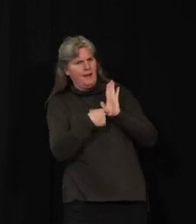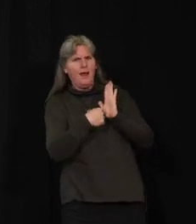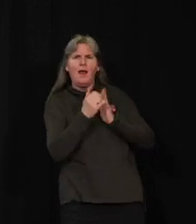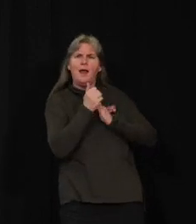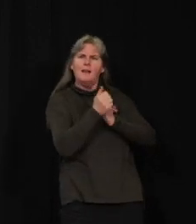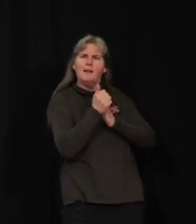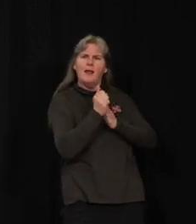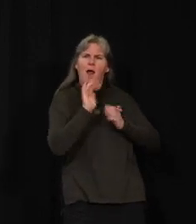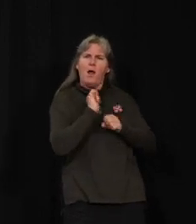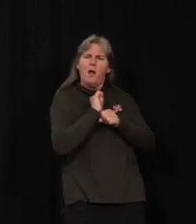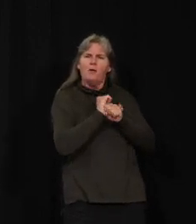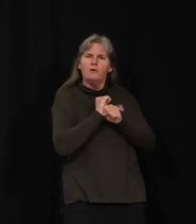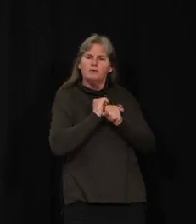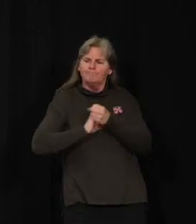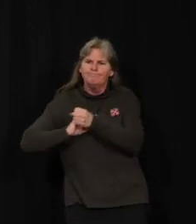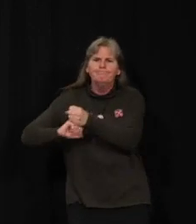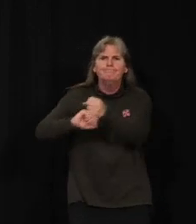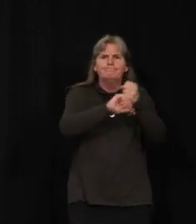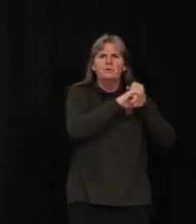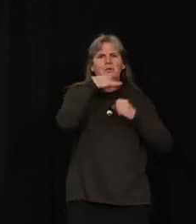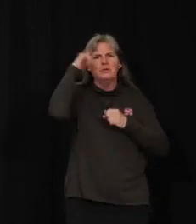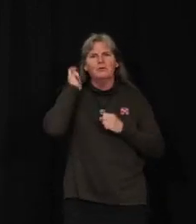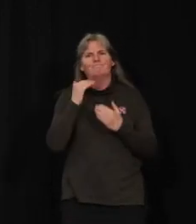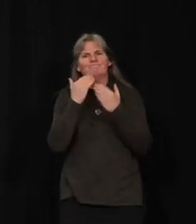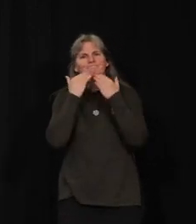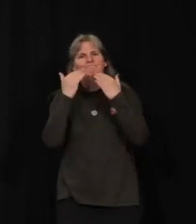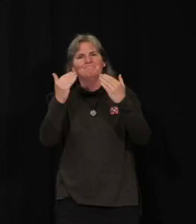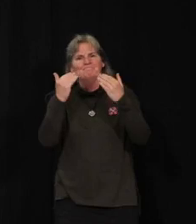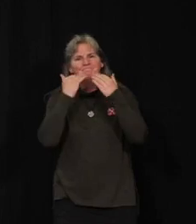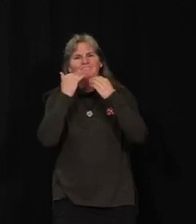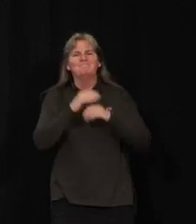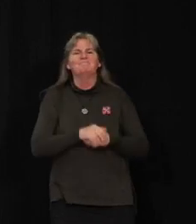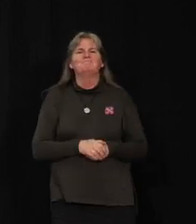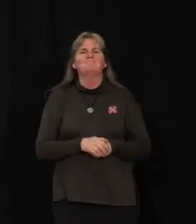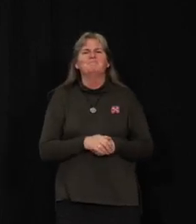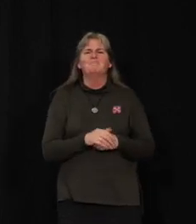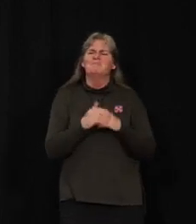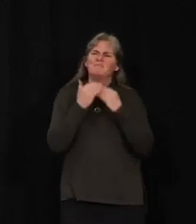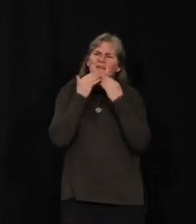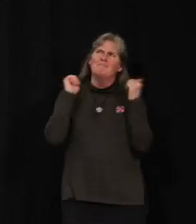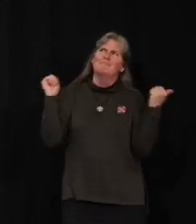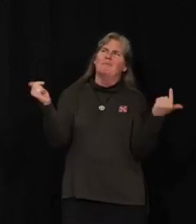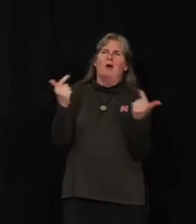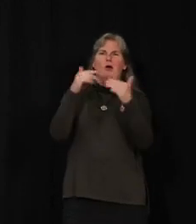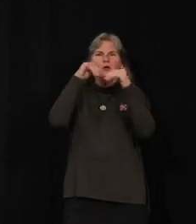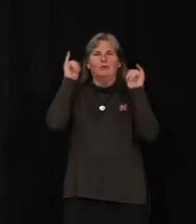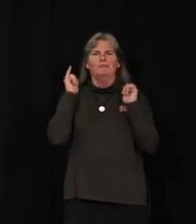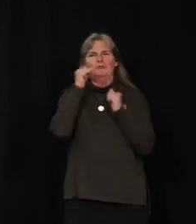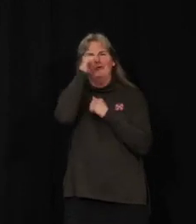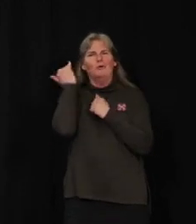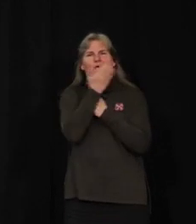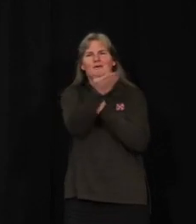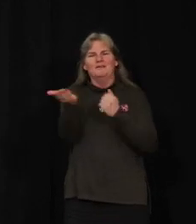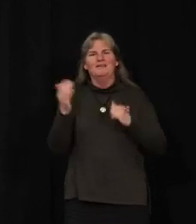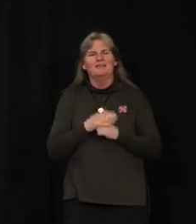Thank you very much. Thank you to all Yukoners. For continuing to make the sacrifices that we are all made